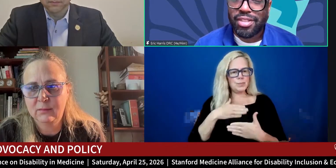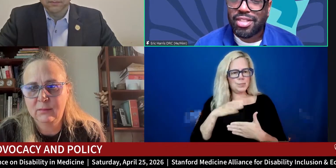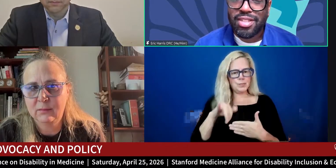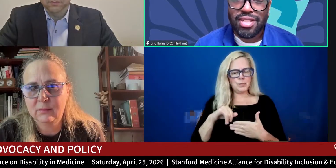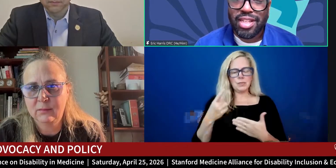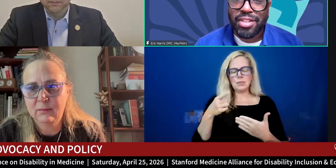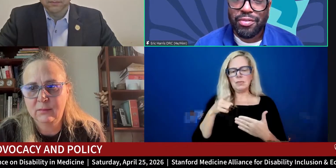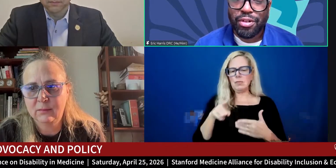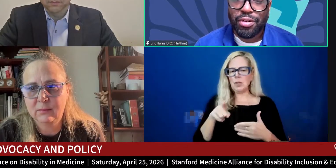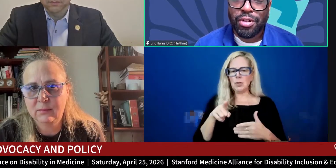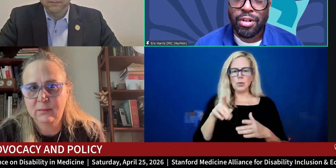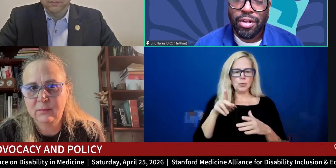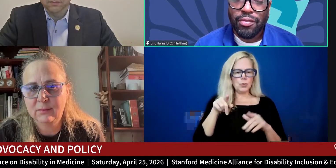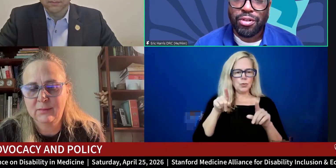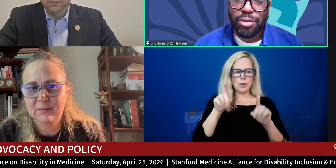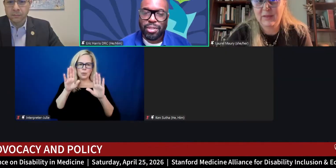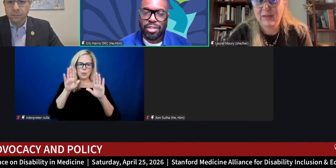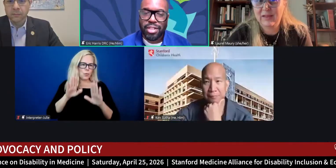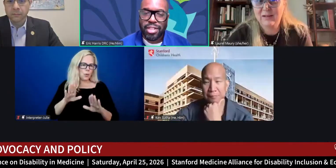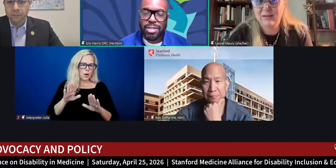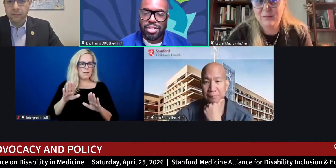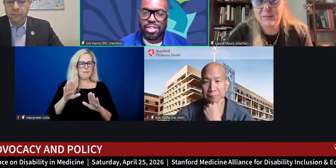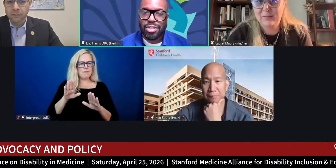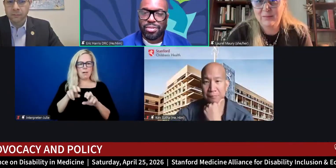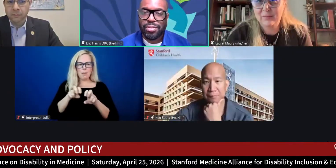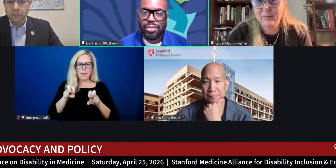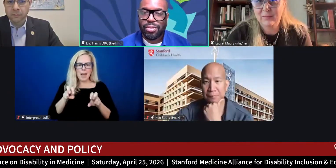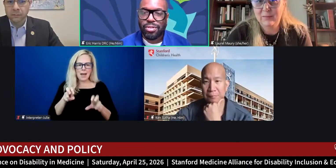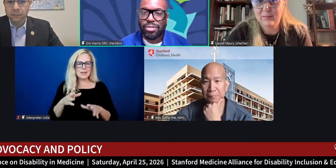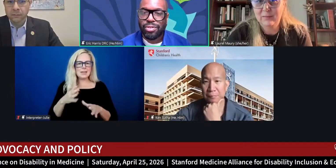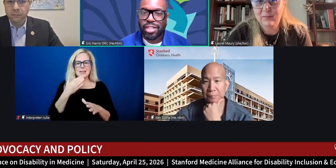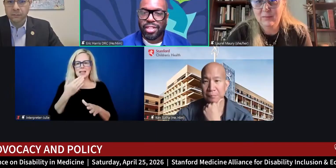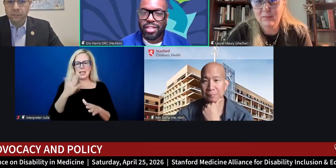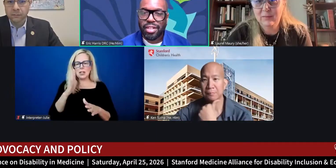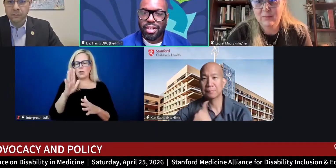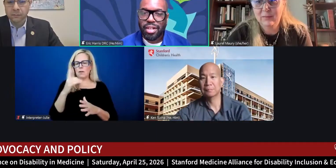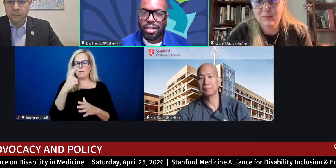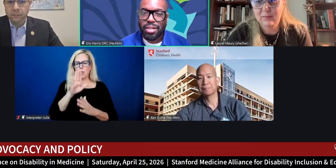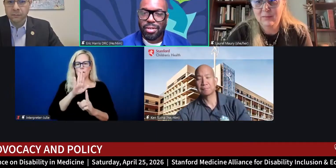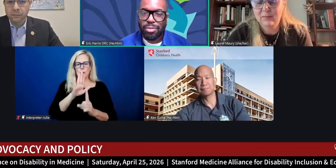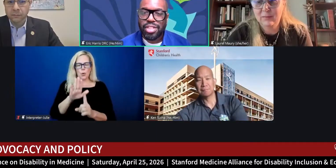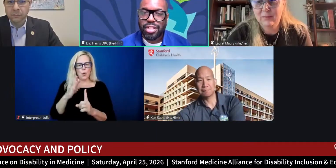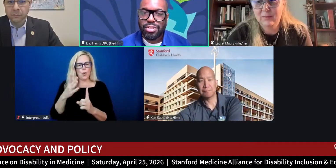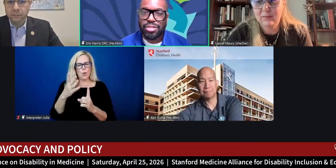panelists. Thank you for your vulnerability, especially you, Laurel. really uh appreciate